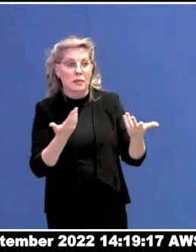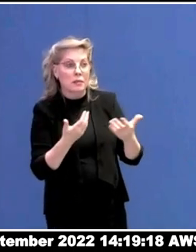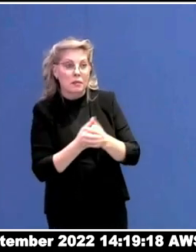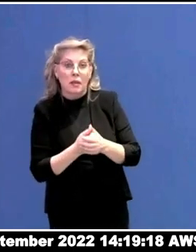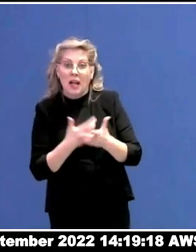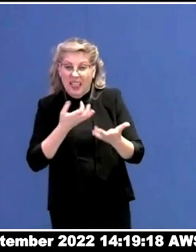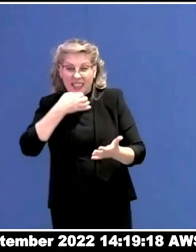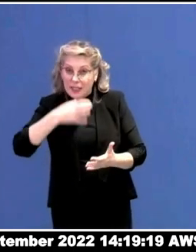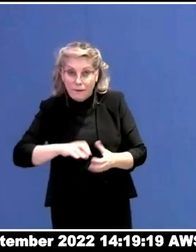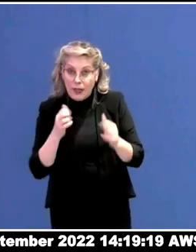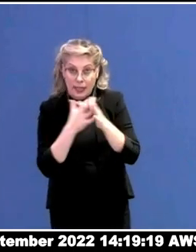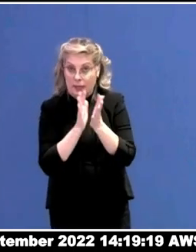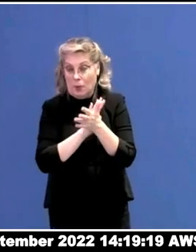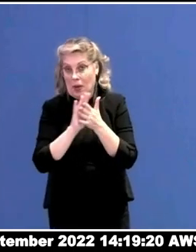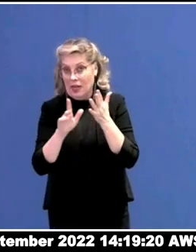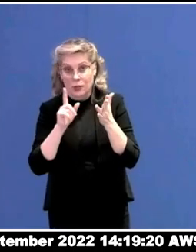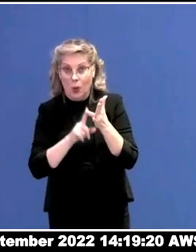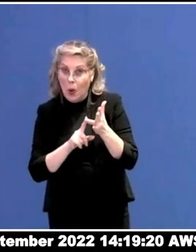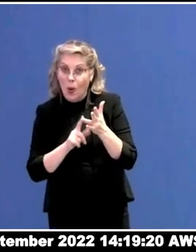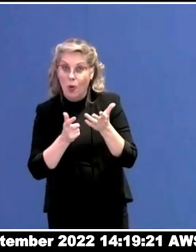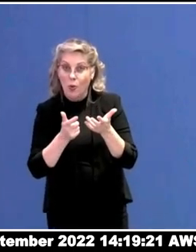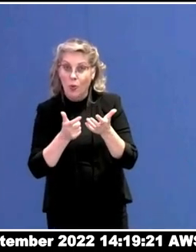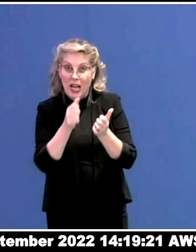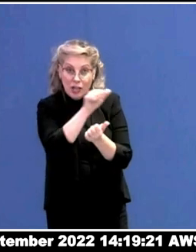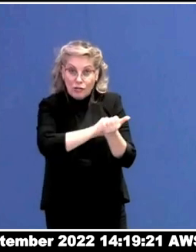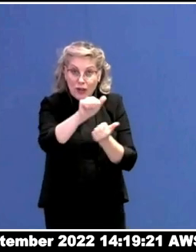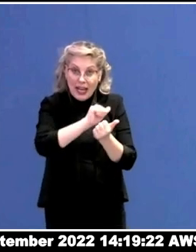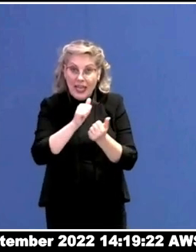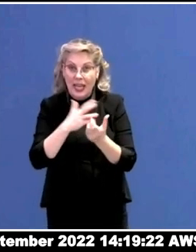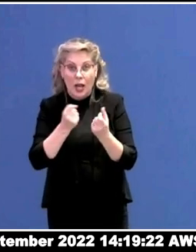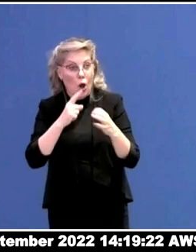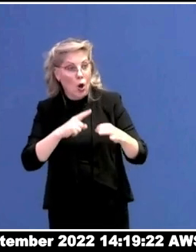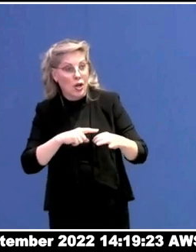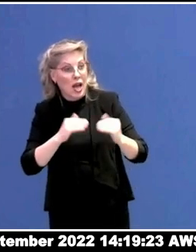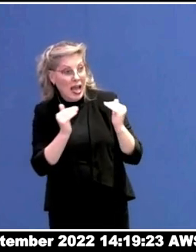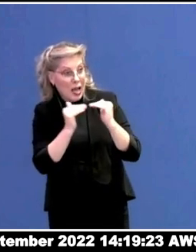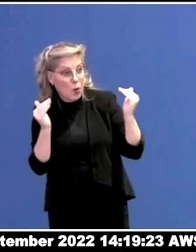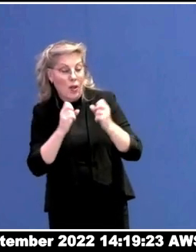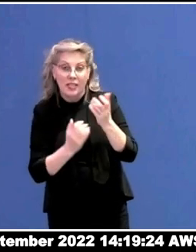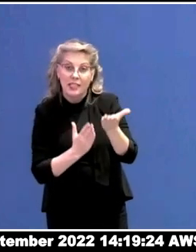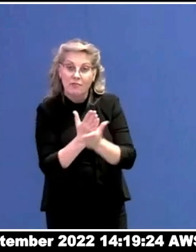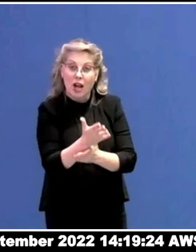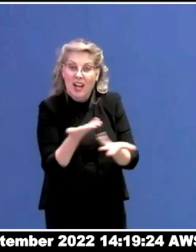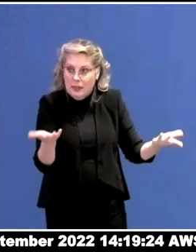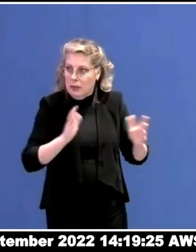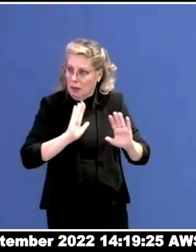training on Quality Rights and we need to ensure, you know, as has been said before and